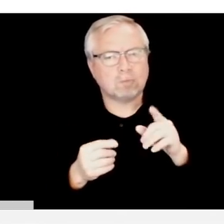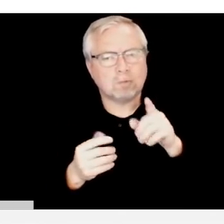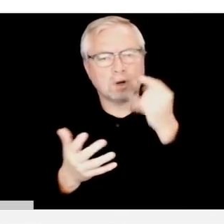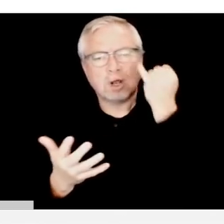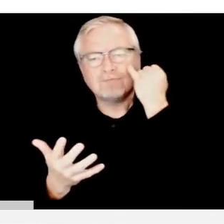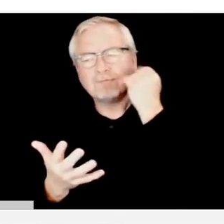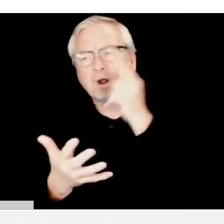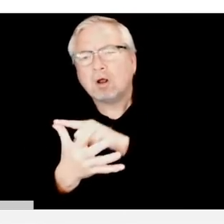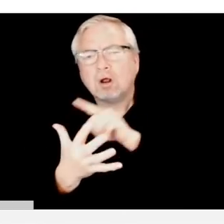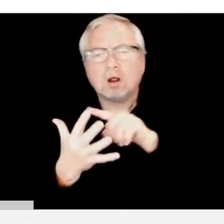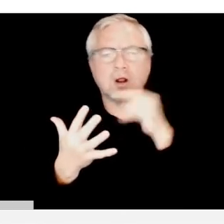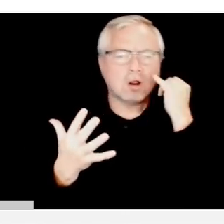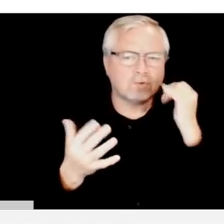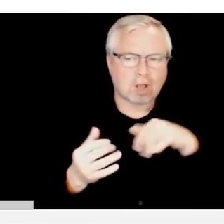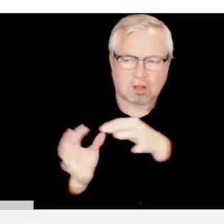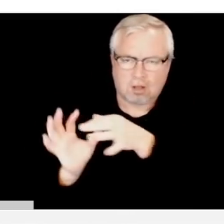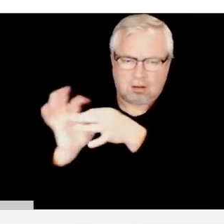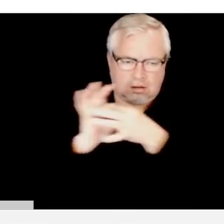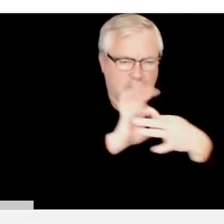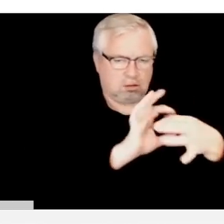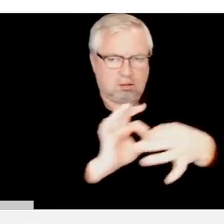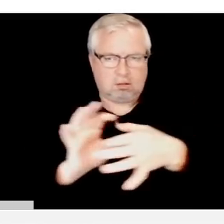point you to some supplemental information that's available.